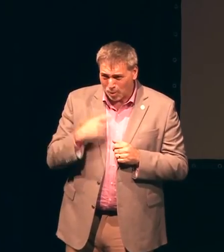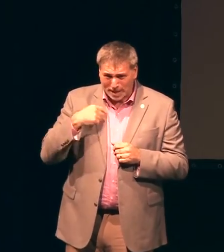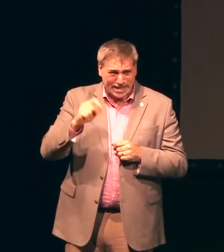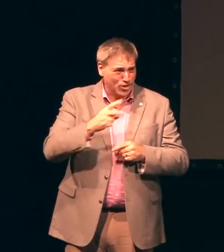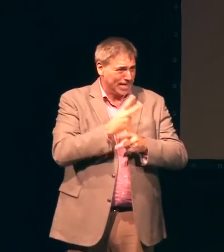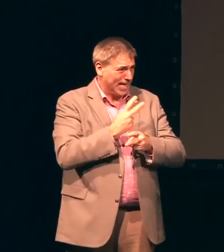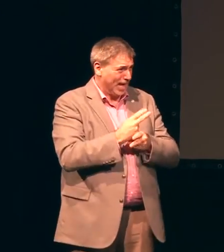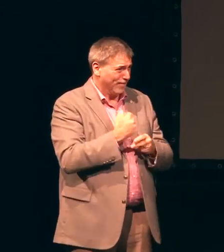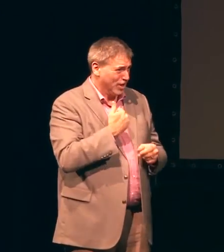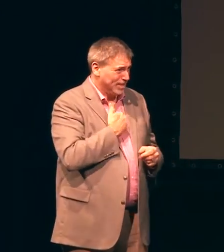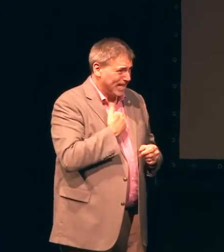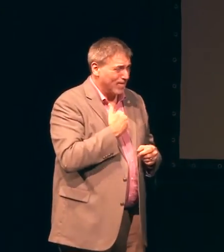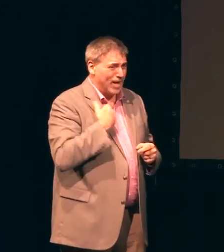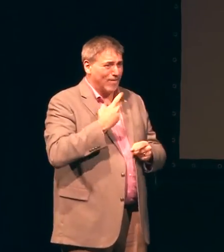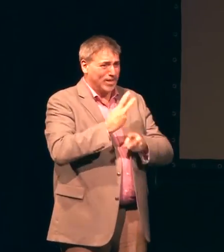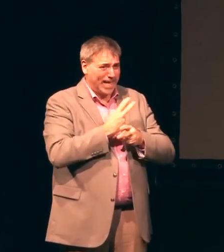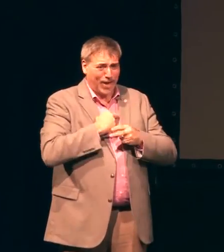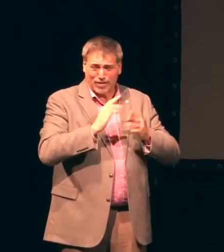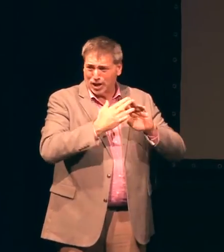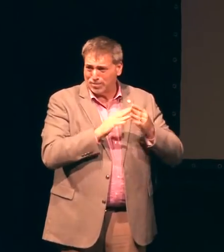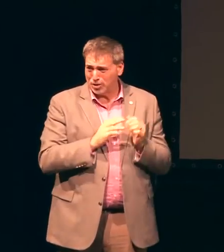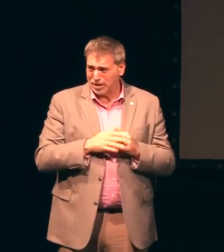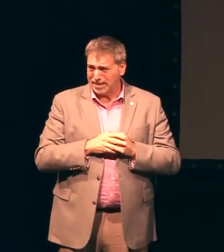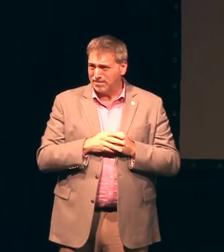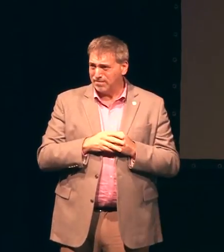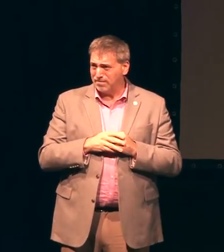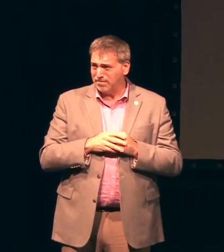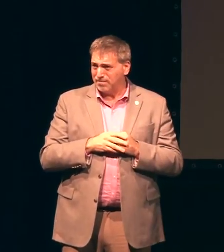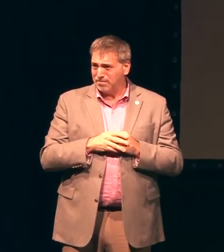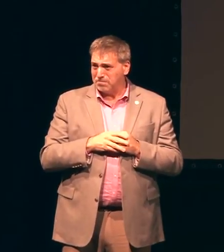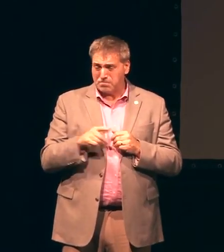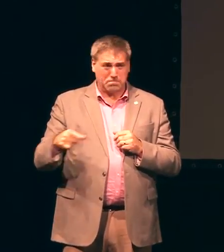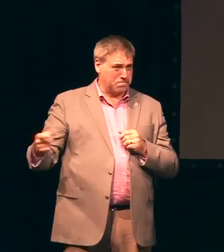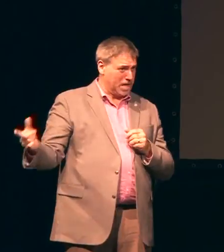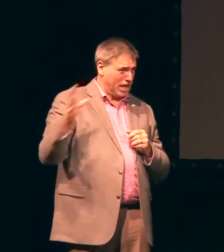in a crisis, we need to take care of ourselves, we need to take care of our community, we